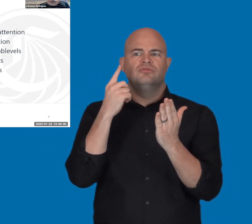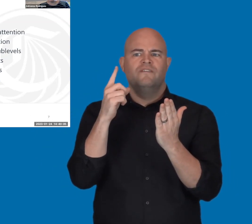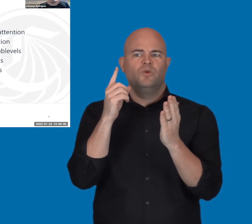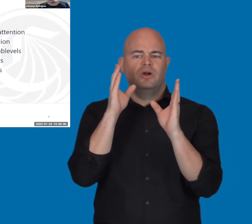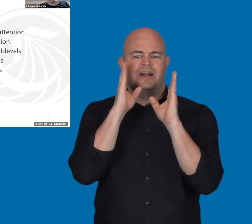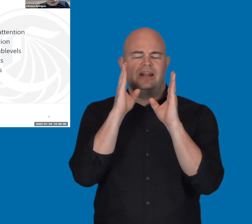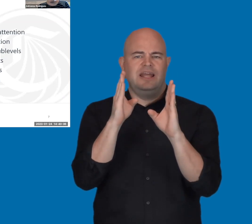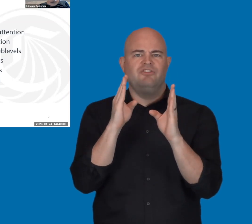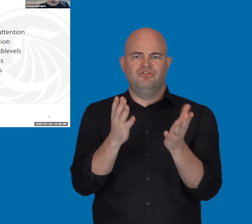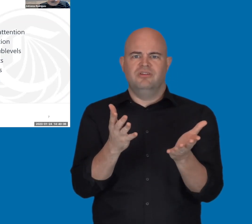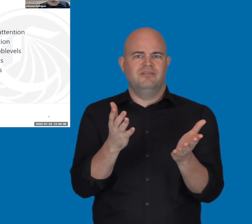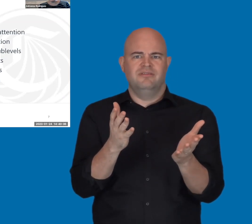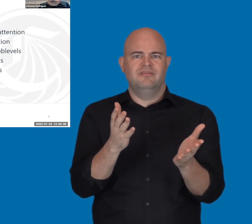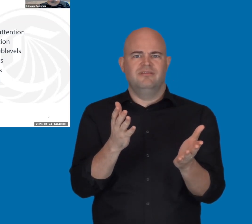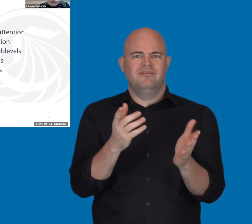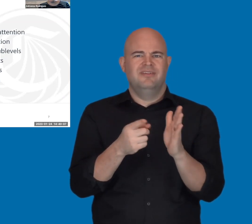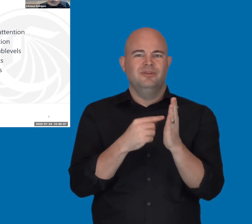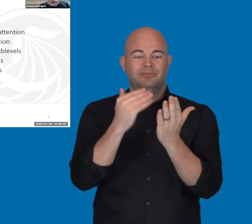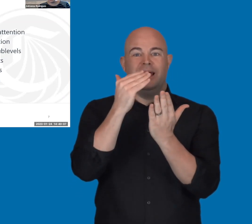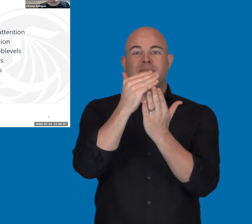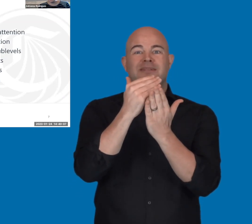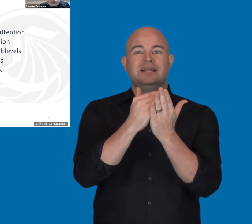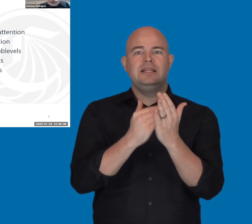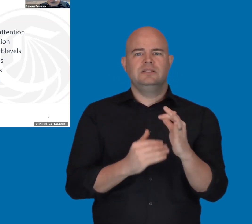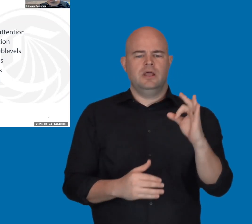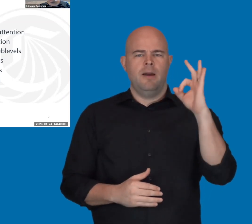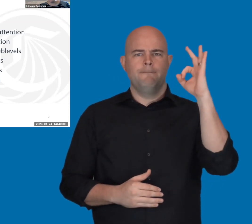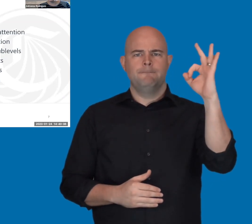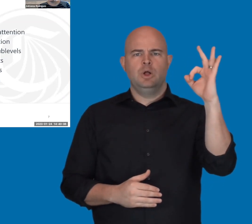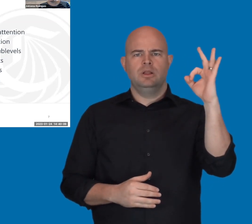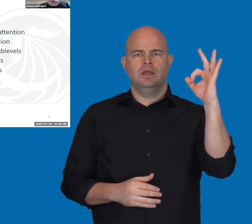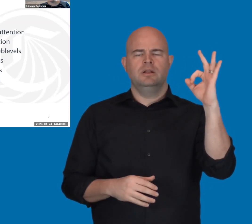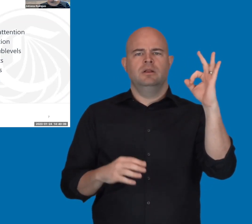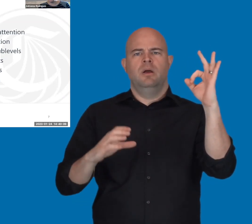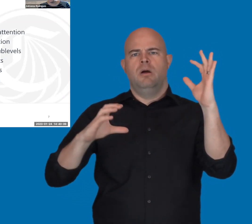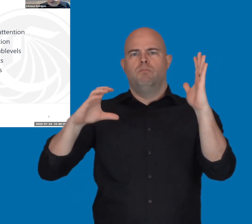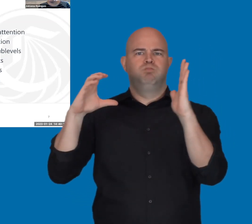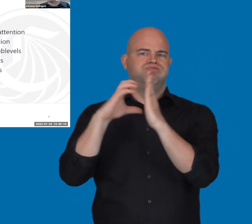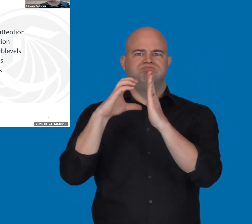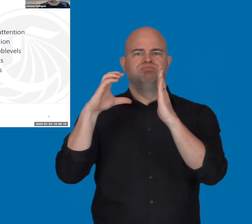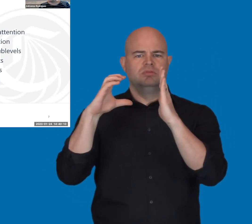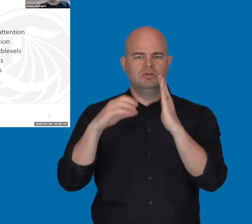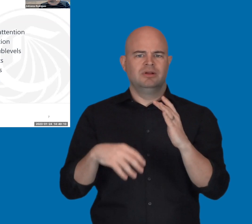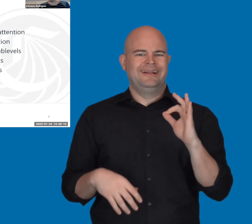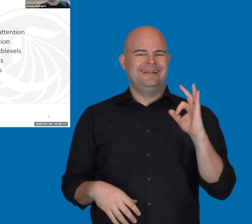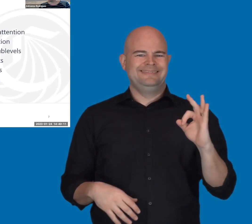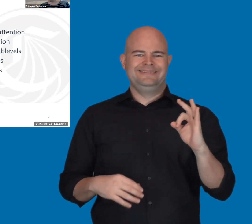in a paragraph and that's really not the meaning of a list, or the list tool.